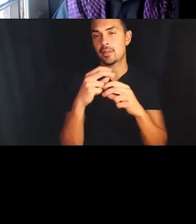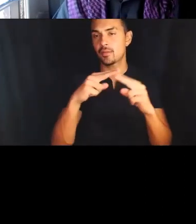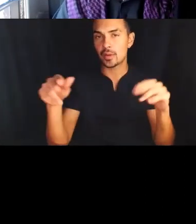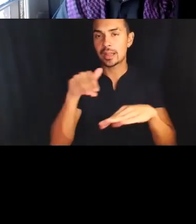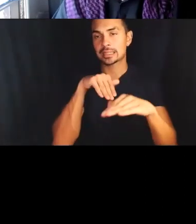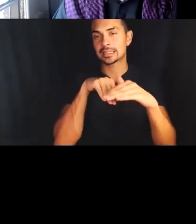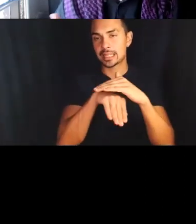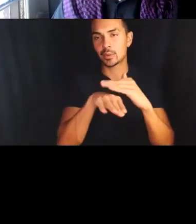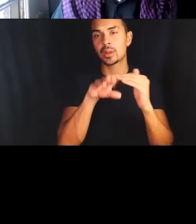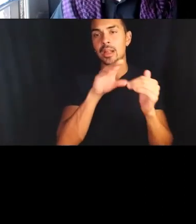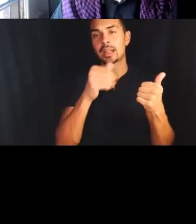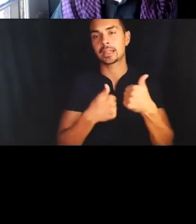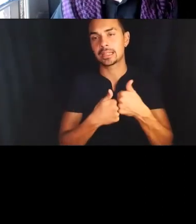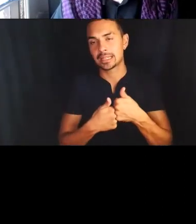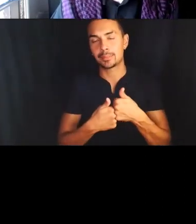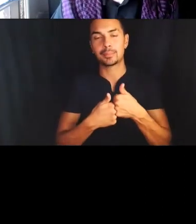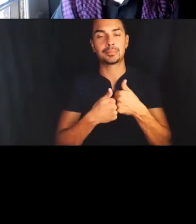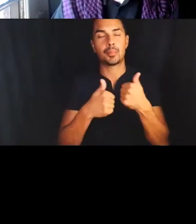and complete as possible toolkit.